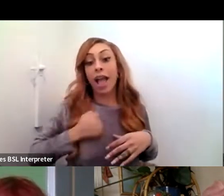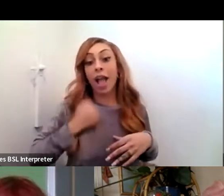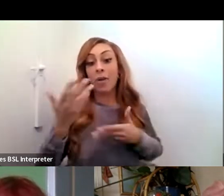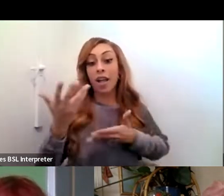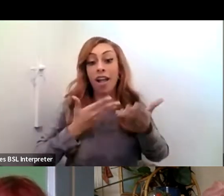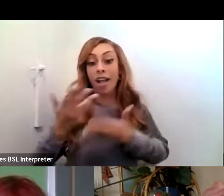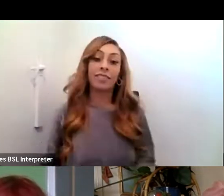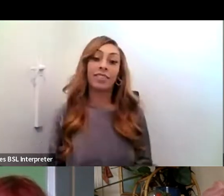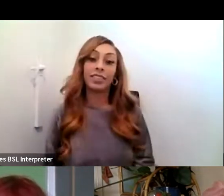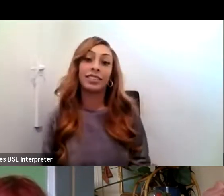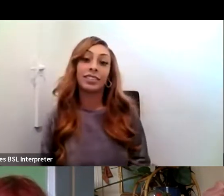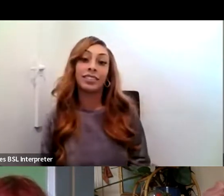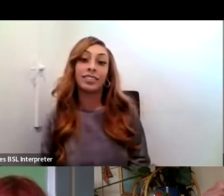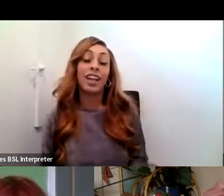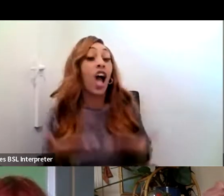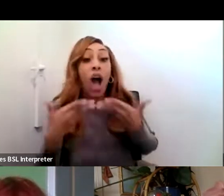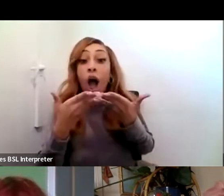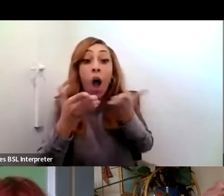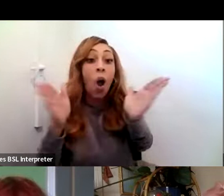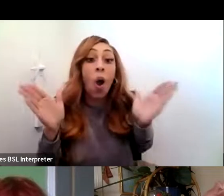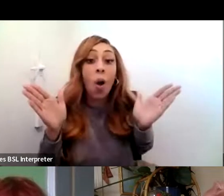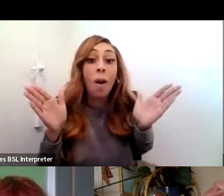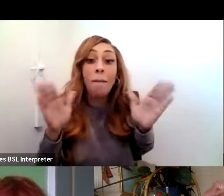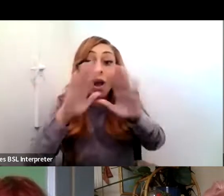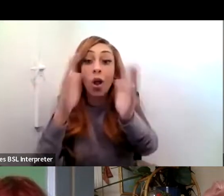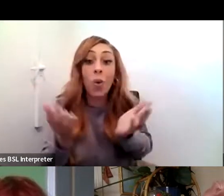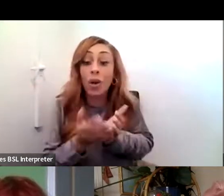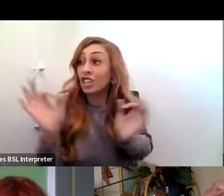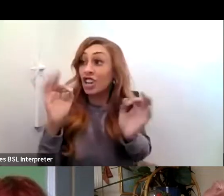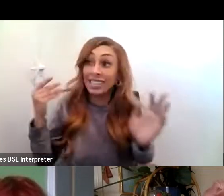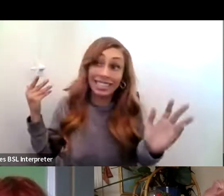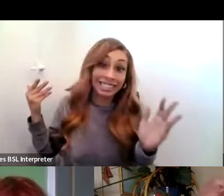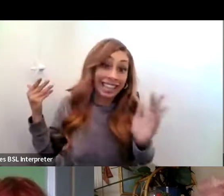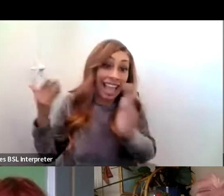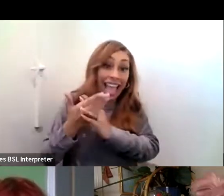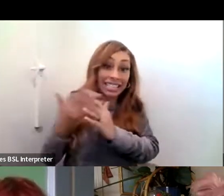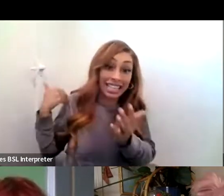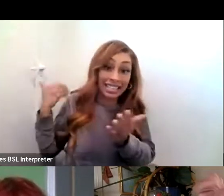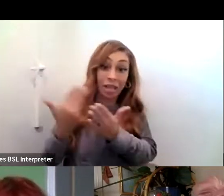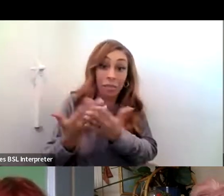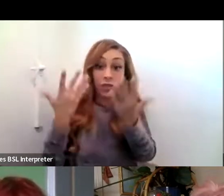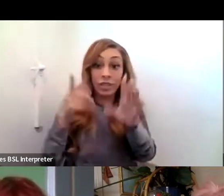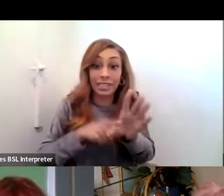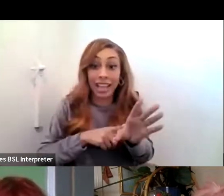It just opened a whole world that wouldn't have been accessible, which hasn't been accessible to me the last 10 years.